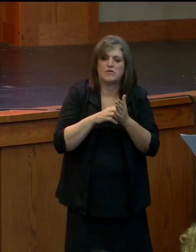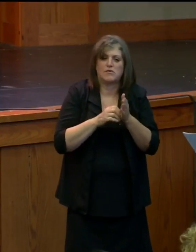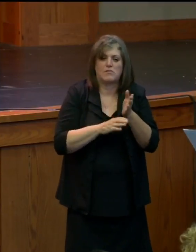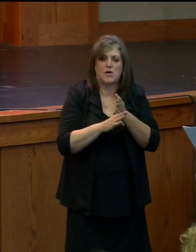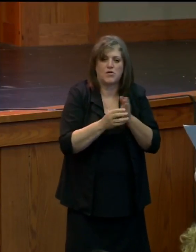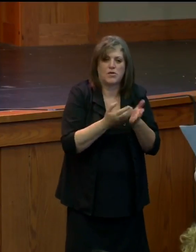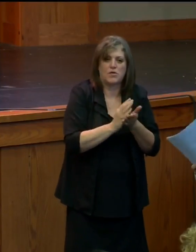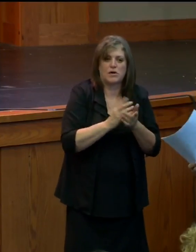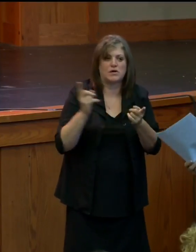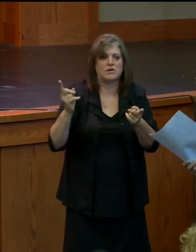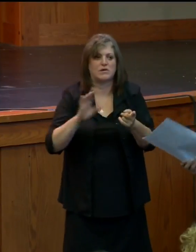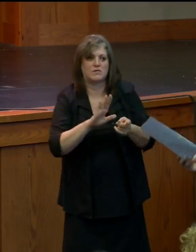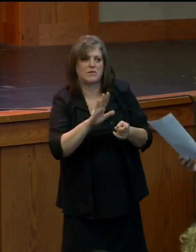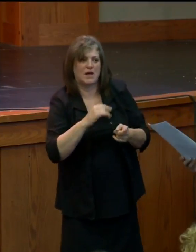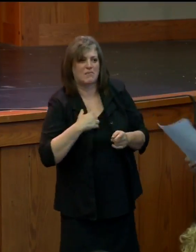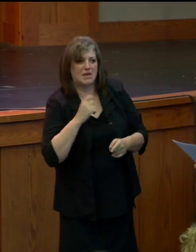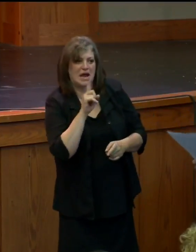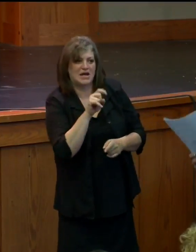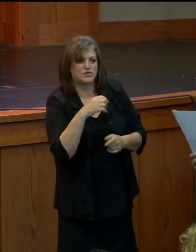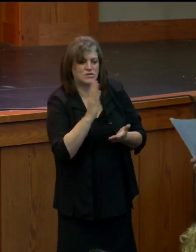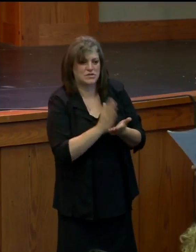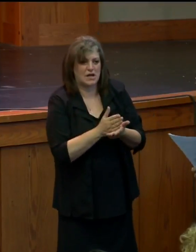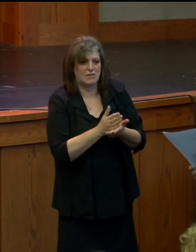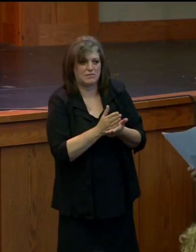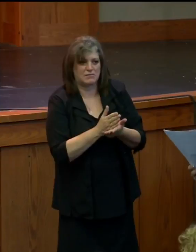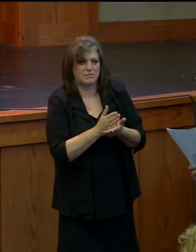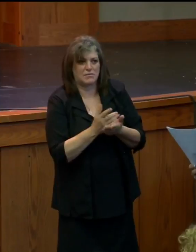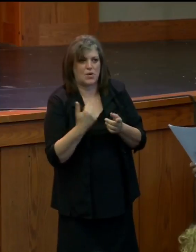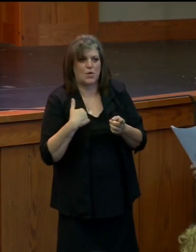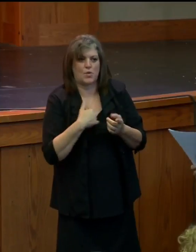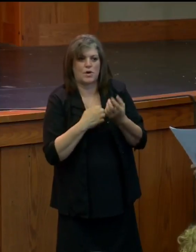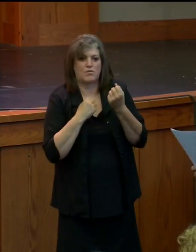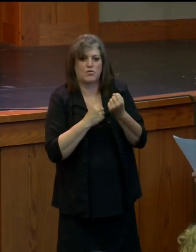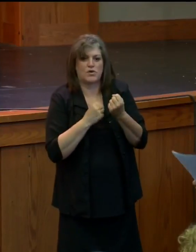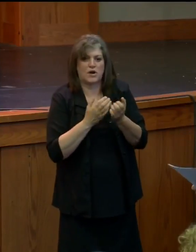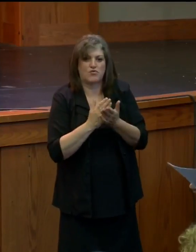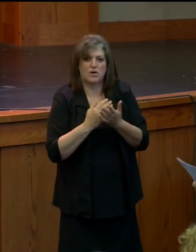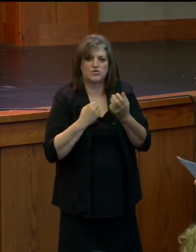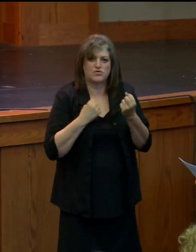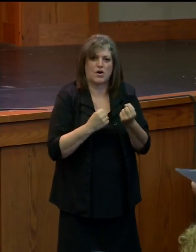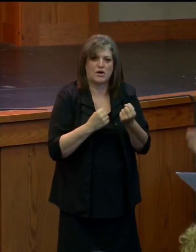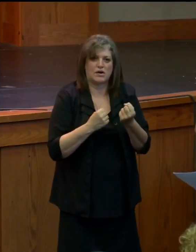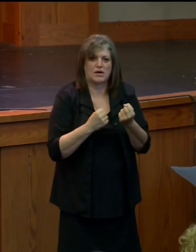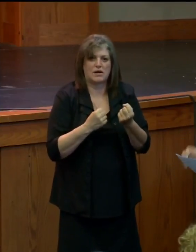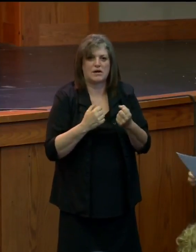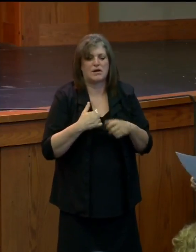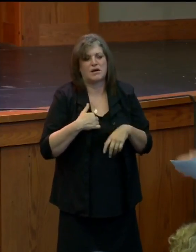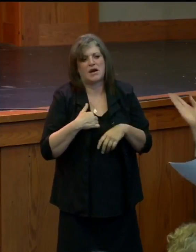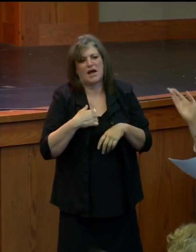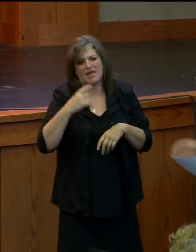I AM GOING TO HAVE TO ASK YOU TO SUM UP, PLEASE. WE PROTECT RIGHTS ROBUSTLY HERE AND I THINK WHATEVER YOU